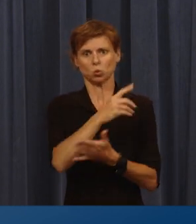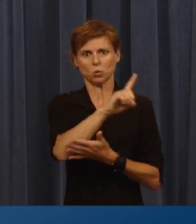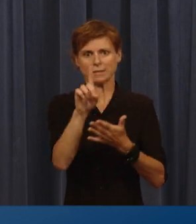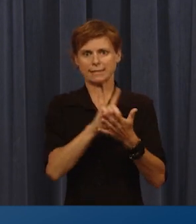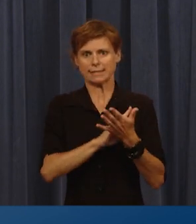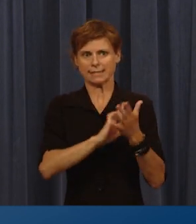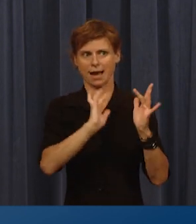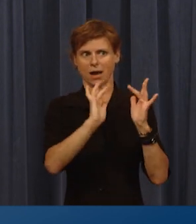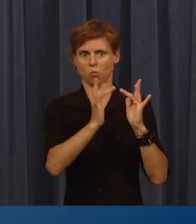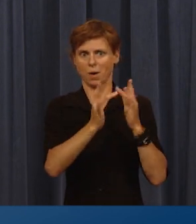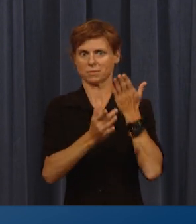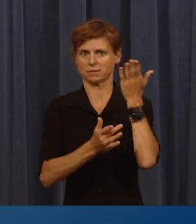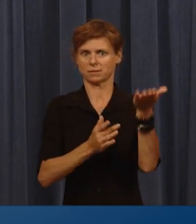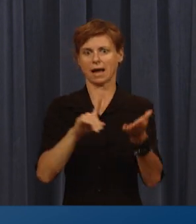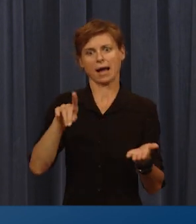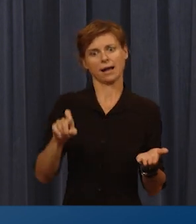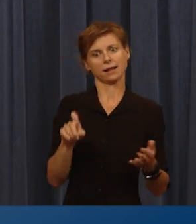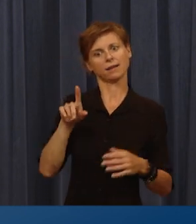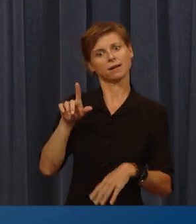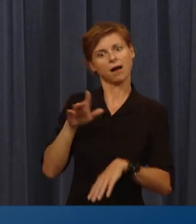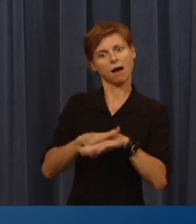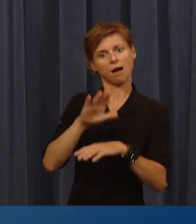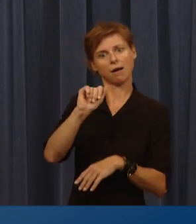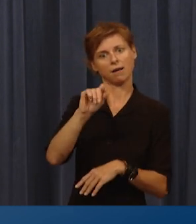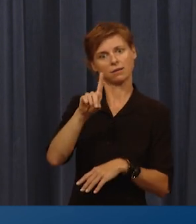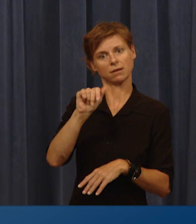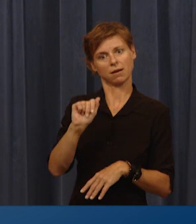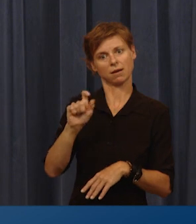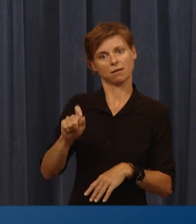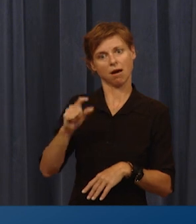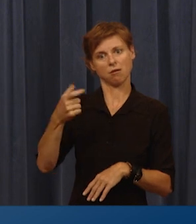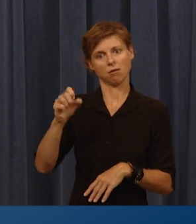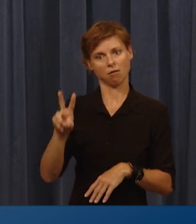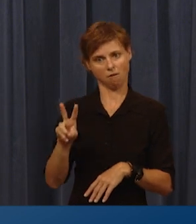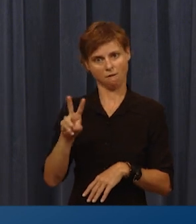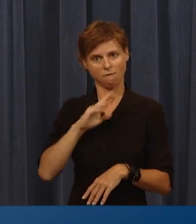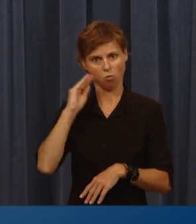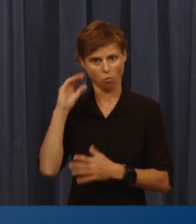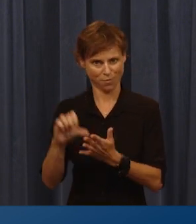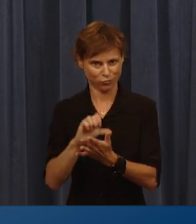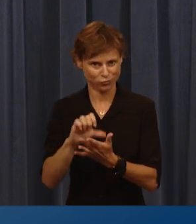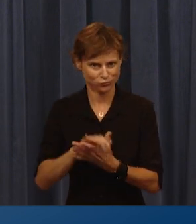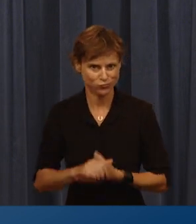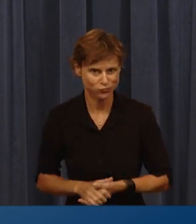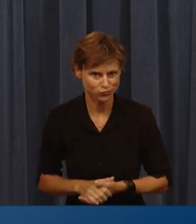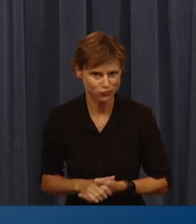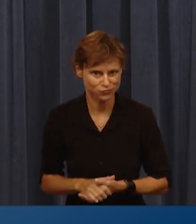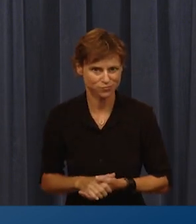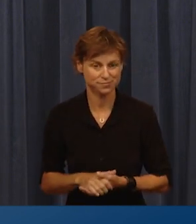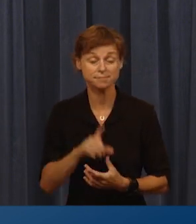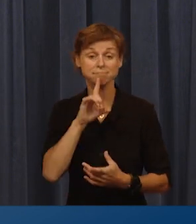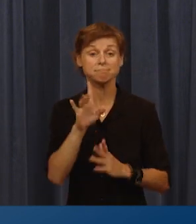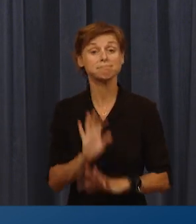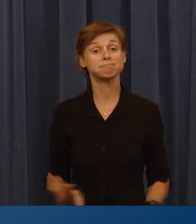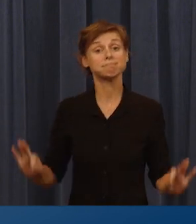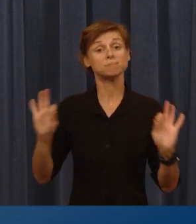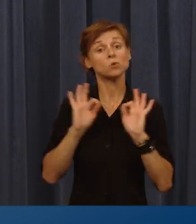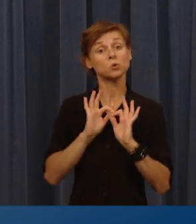clicking the link on the ADA.gov home page. It is important to pause and celebrate the